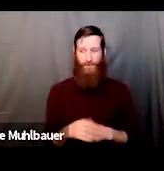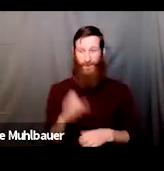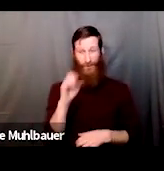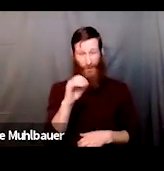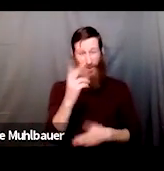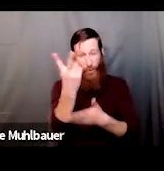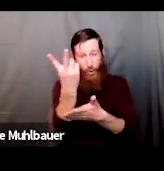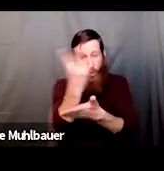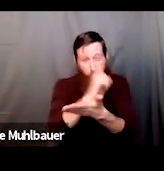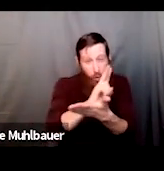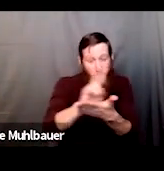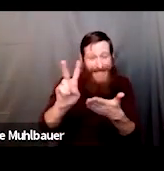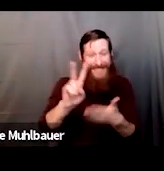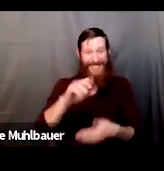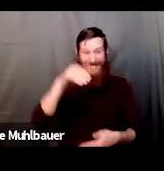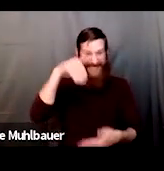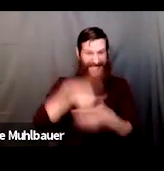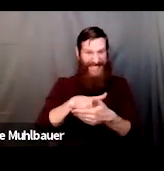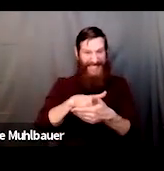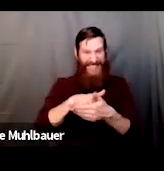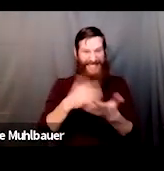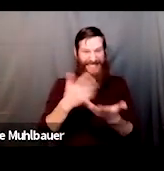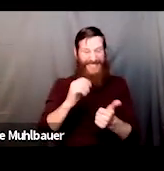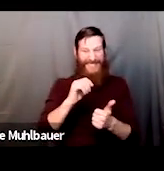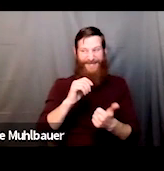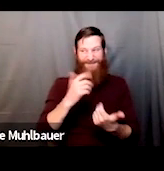so we spent about 2 seeks in this extended unpleasant weather storm